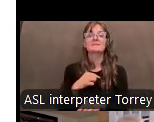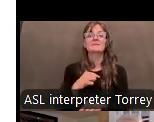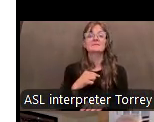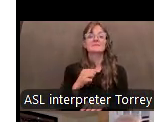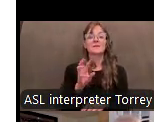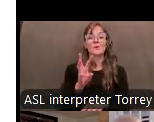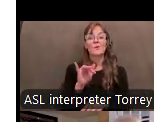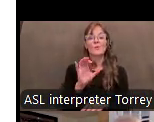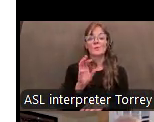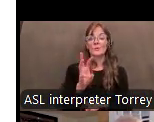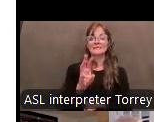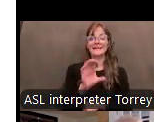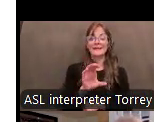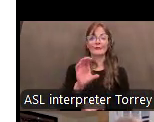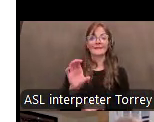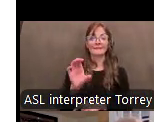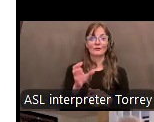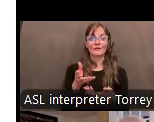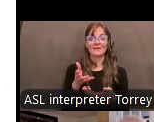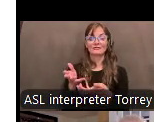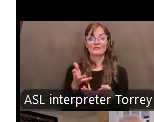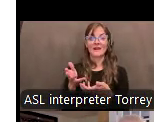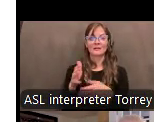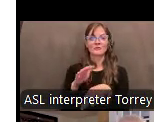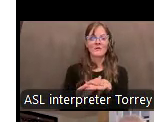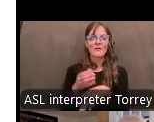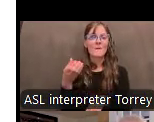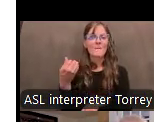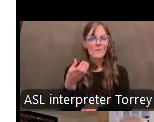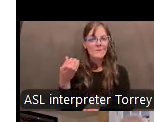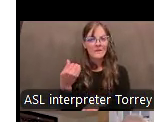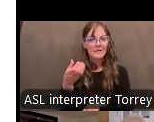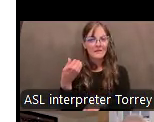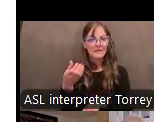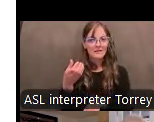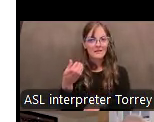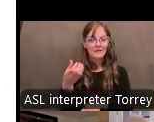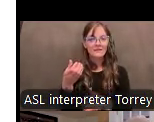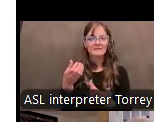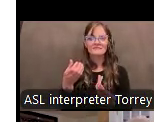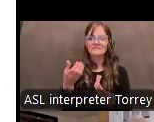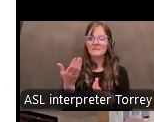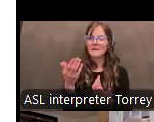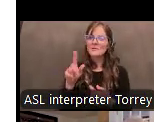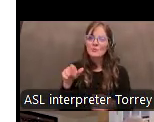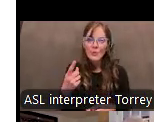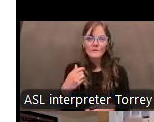on a mobile device. And that may be the only device they have to search the internet, view the internet.